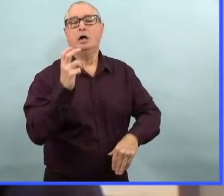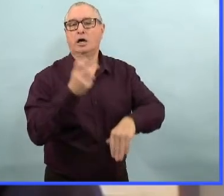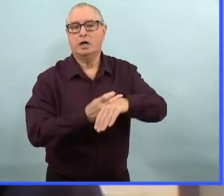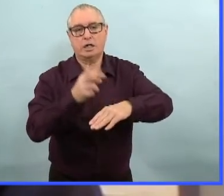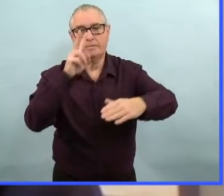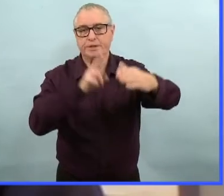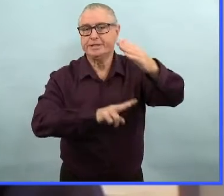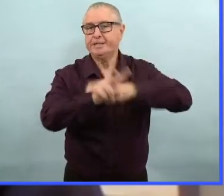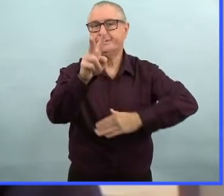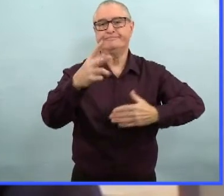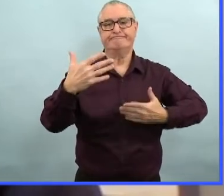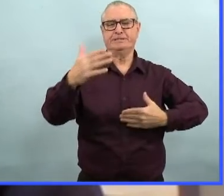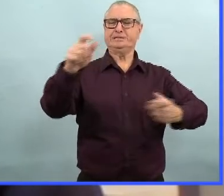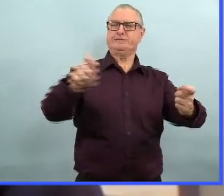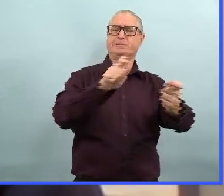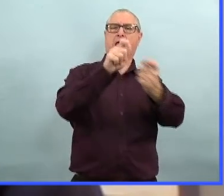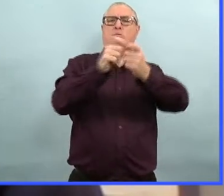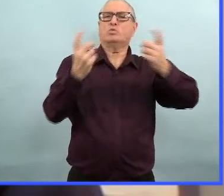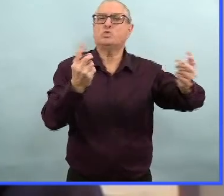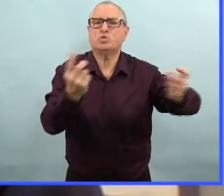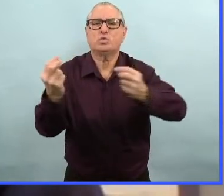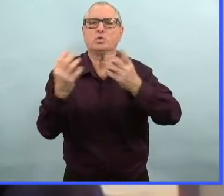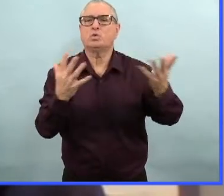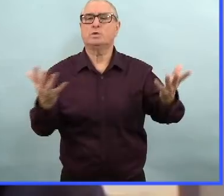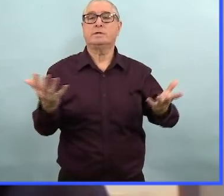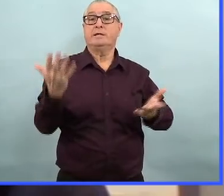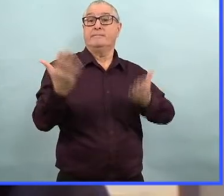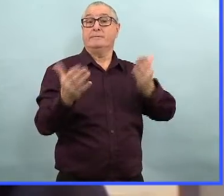would be great and and i think everyone would would like that and then i think everyone is